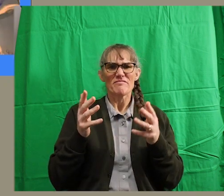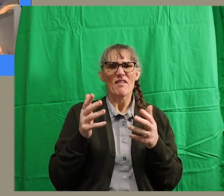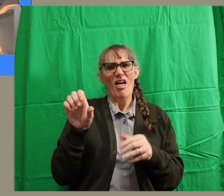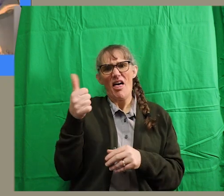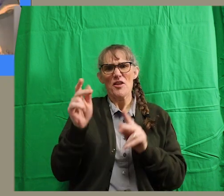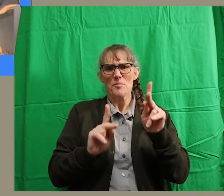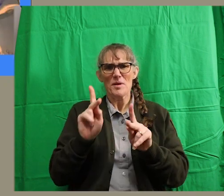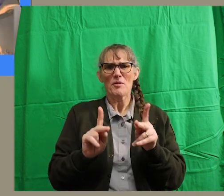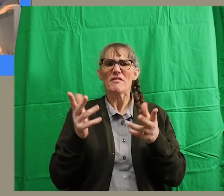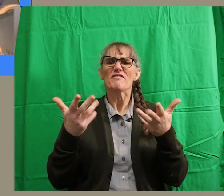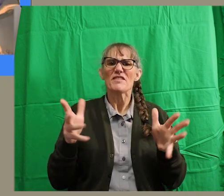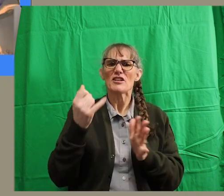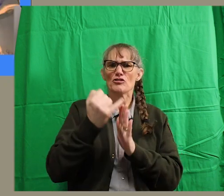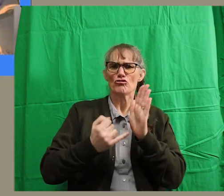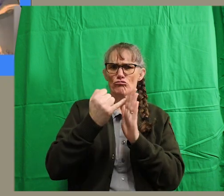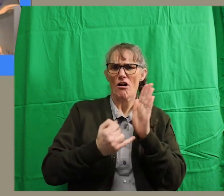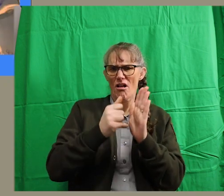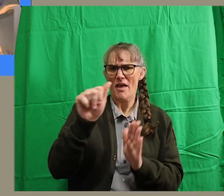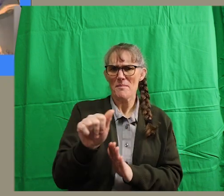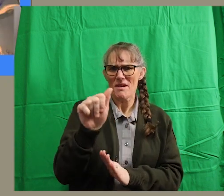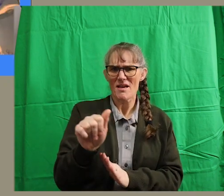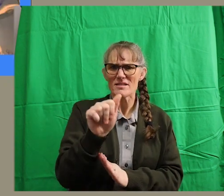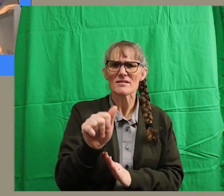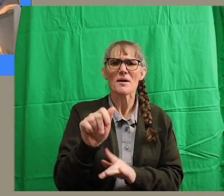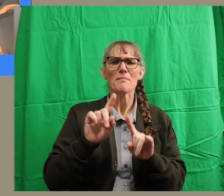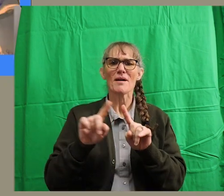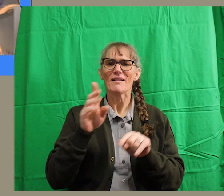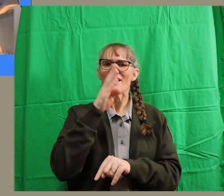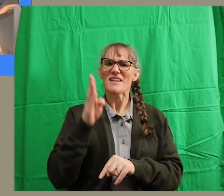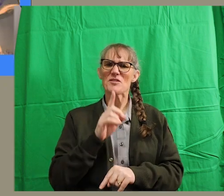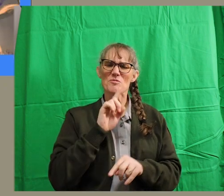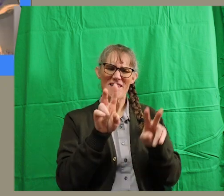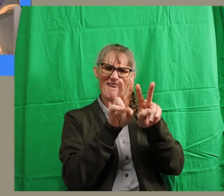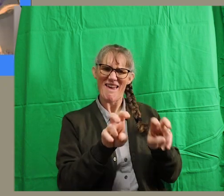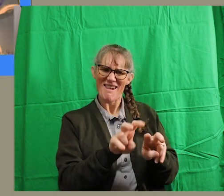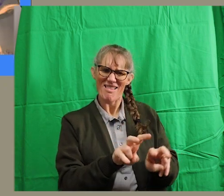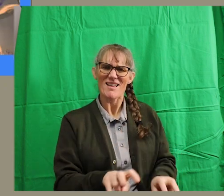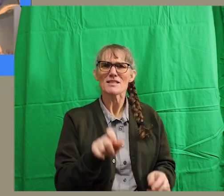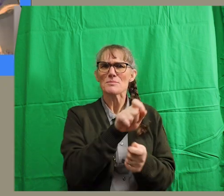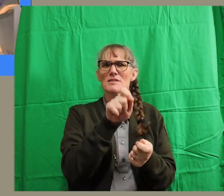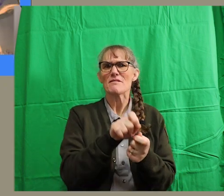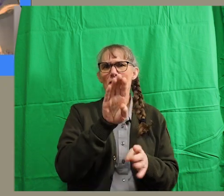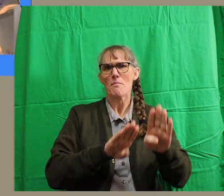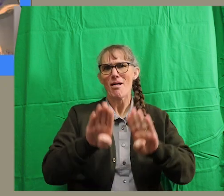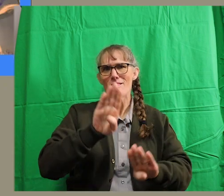But they hadn't been reconstructed taking specific biology of individual species into account.